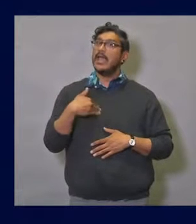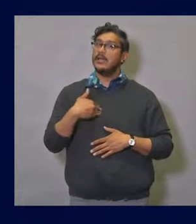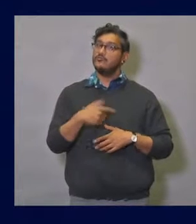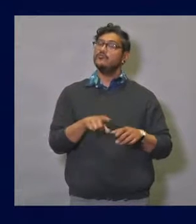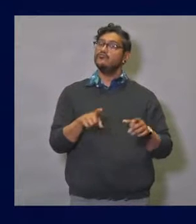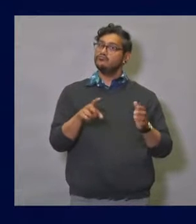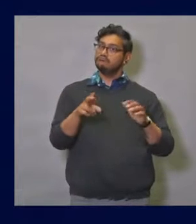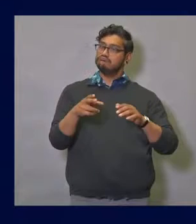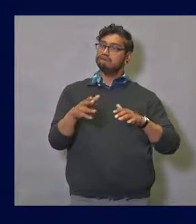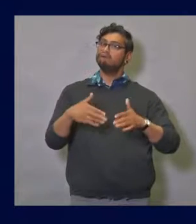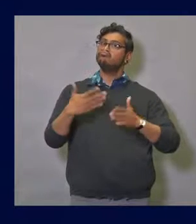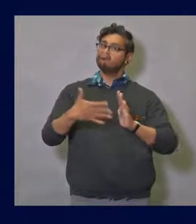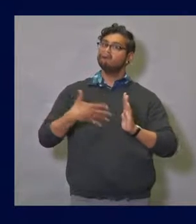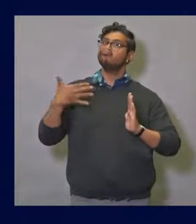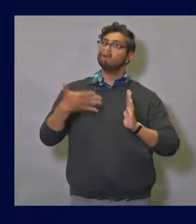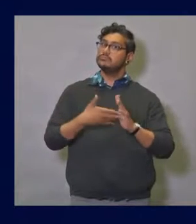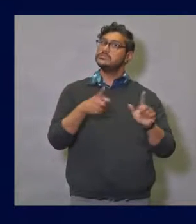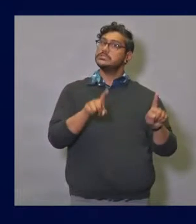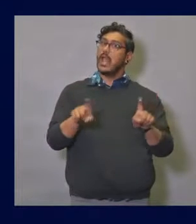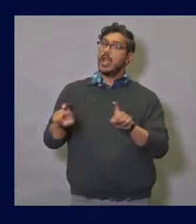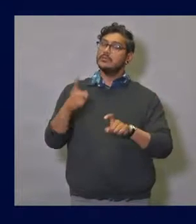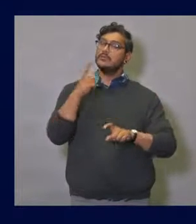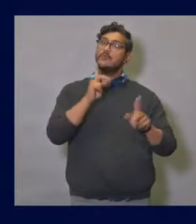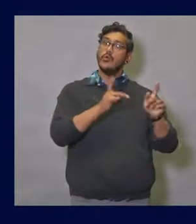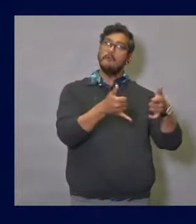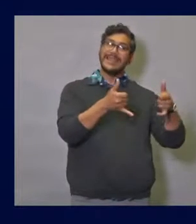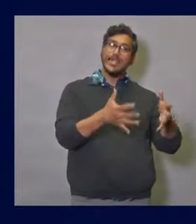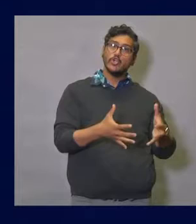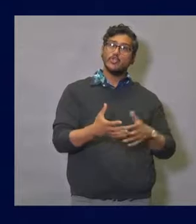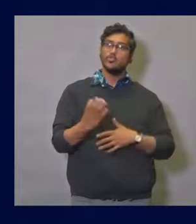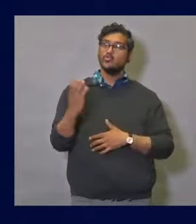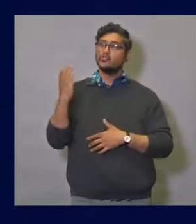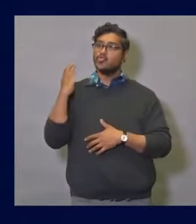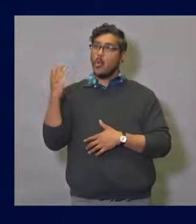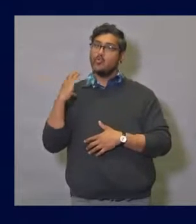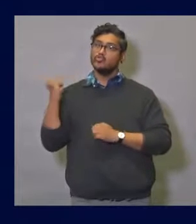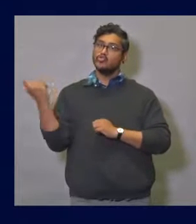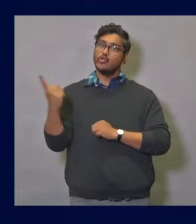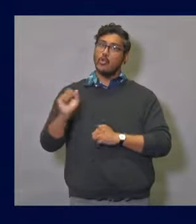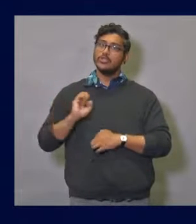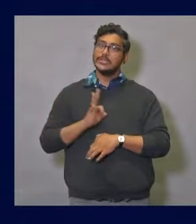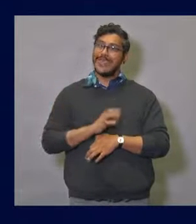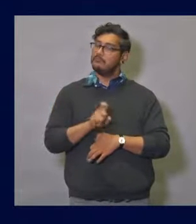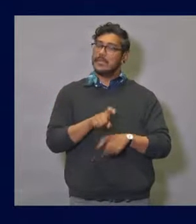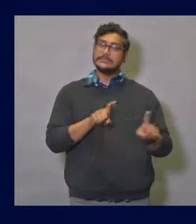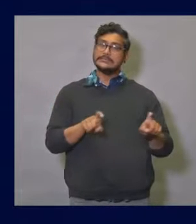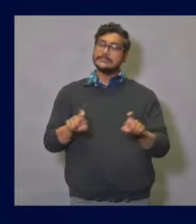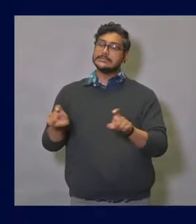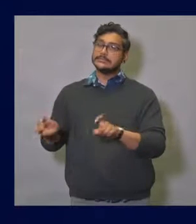JÓVENES O ADULTOS, INCLUIDAS